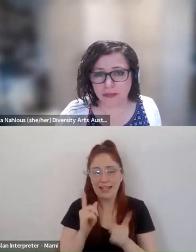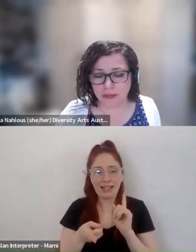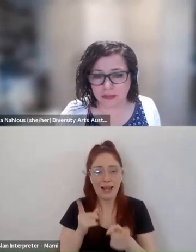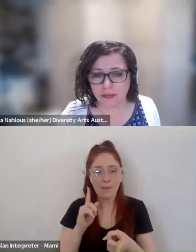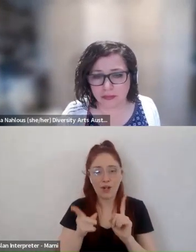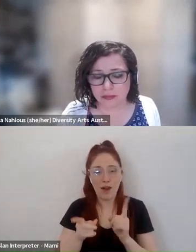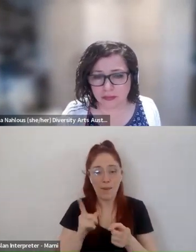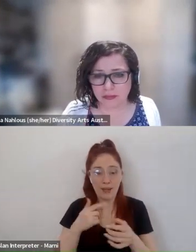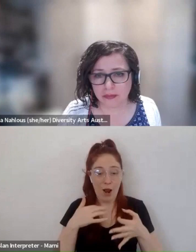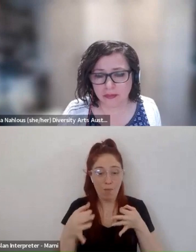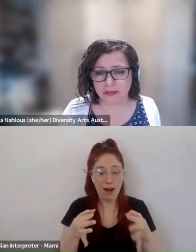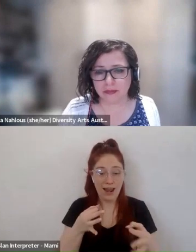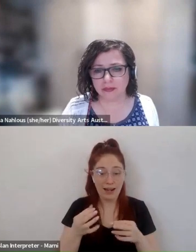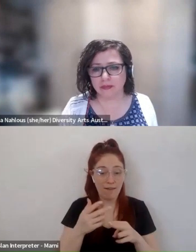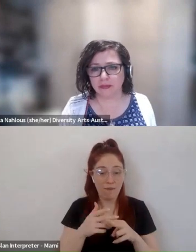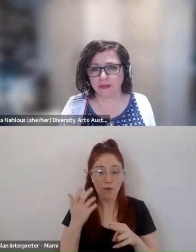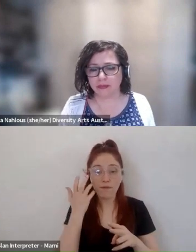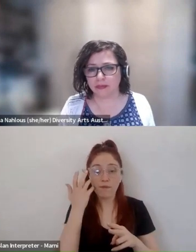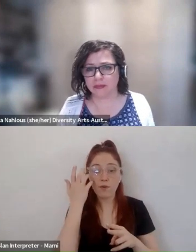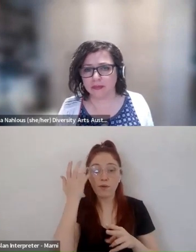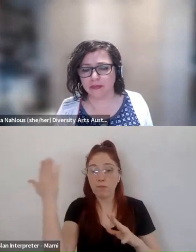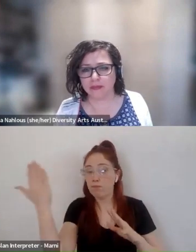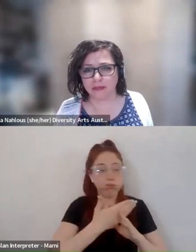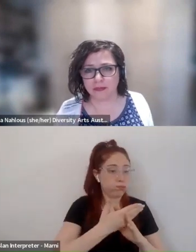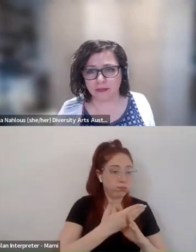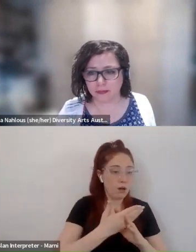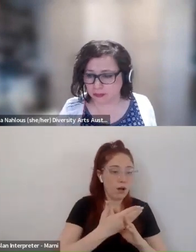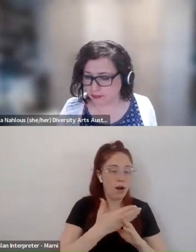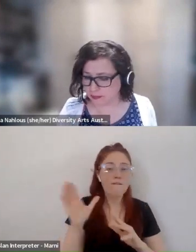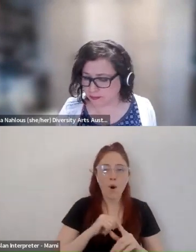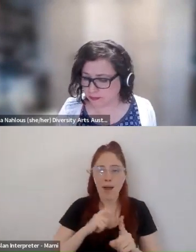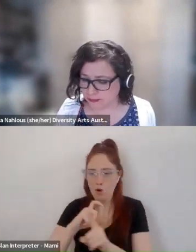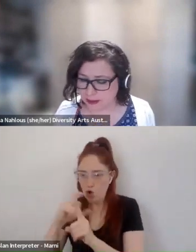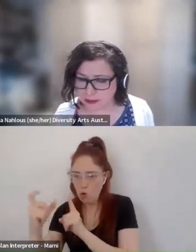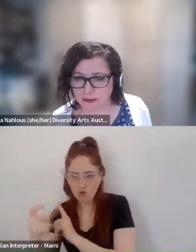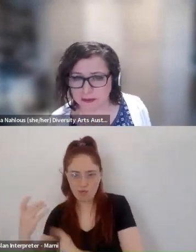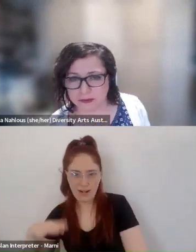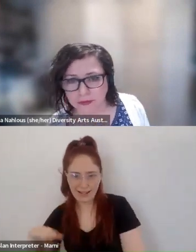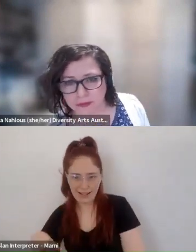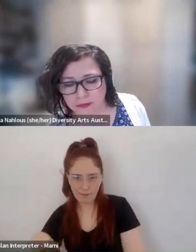certainly was the case for me. In our communities, there's, you